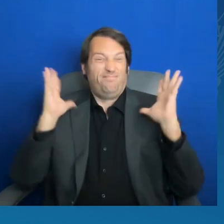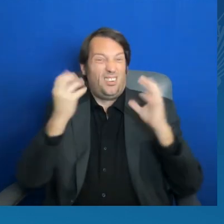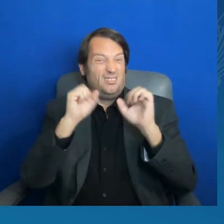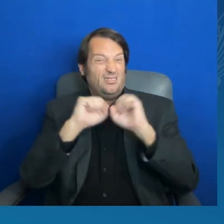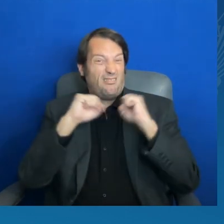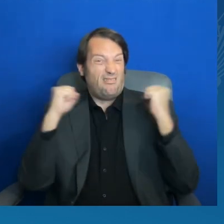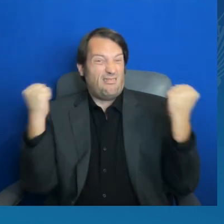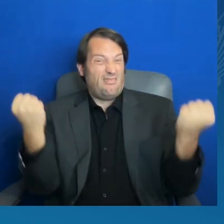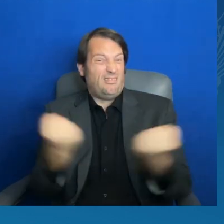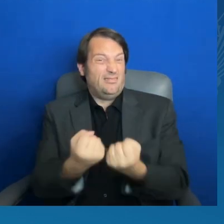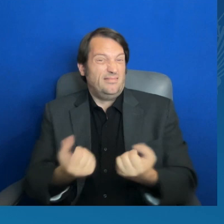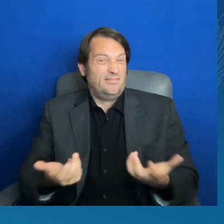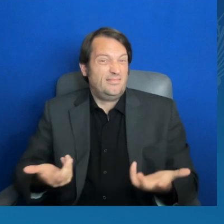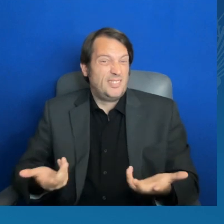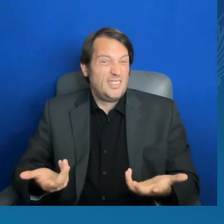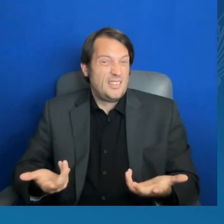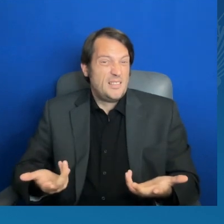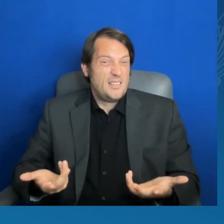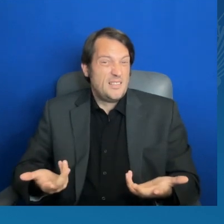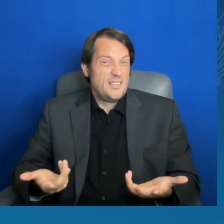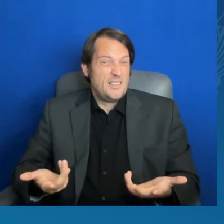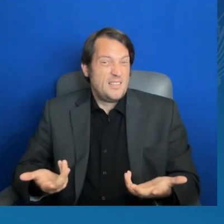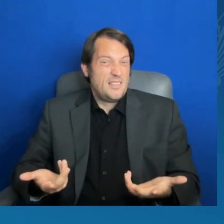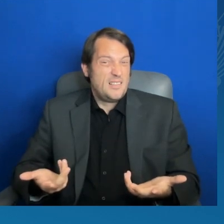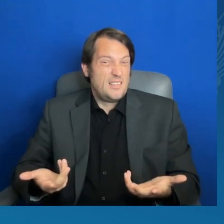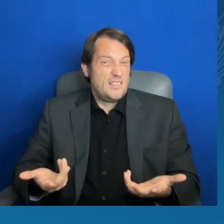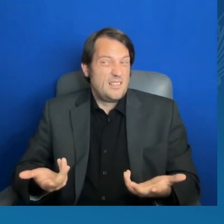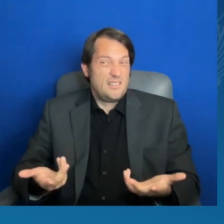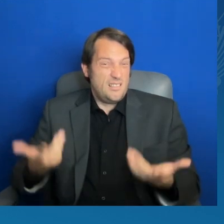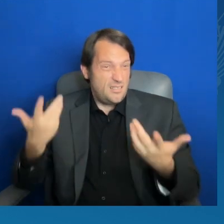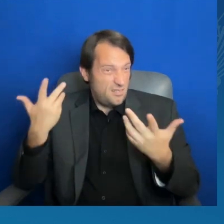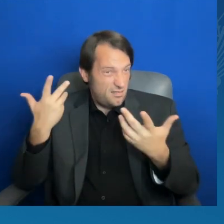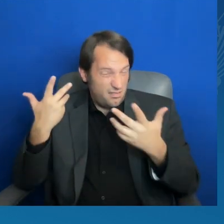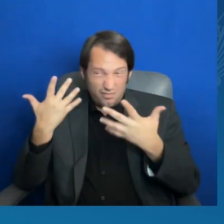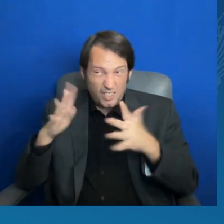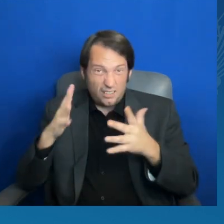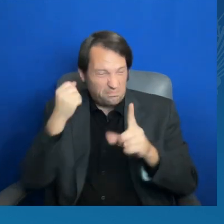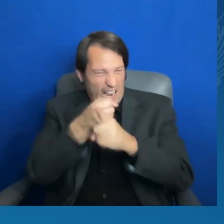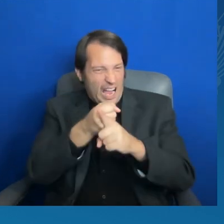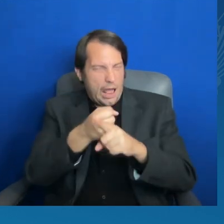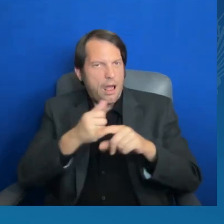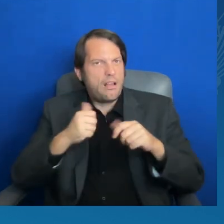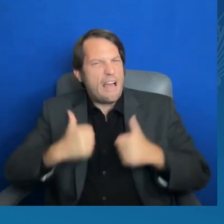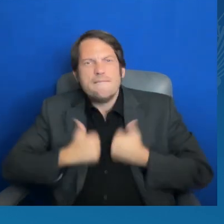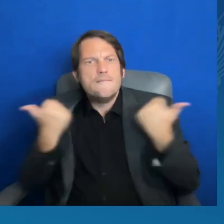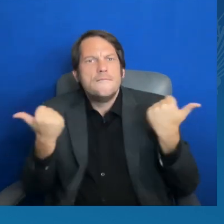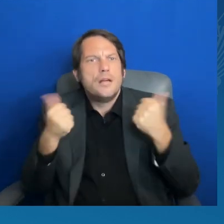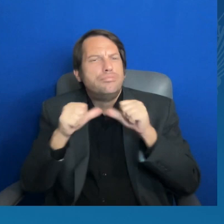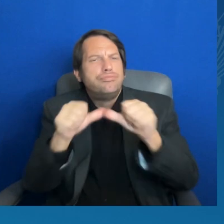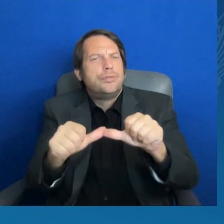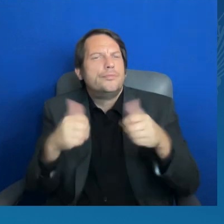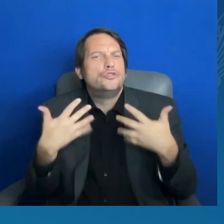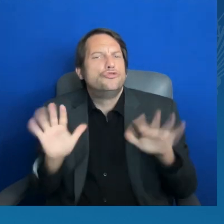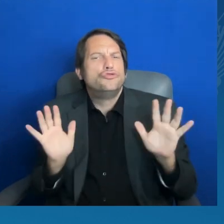I think that we rightly and the leaders here rightly characterize this as a crisis that requires leadership,